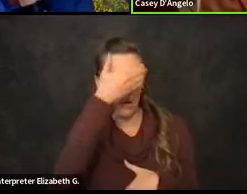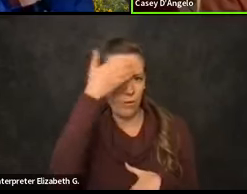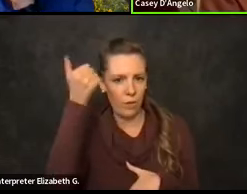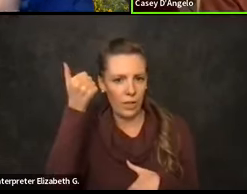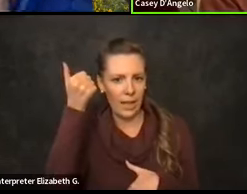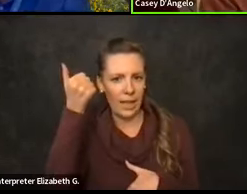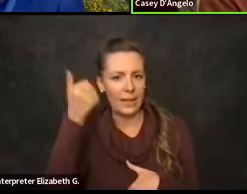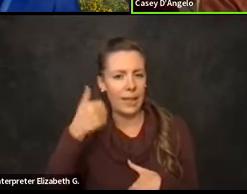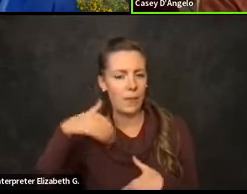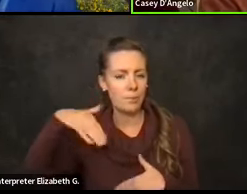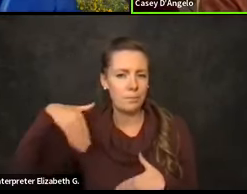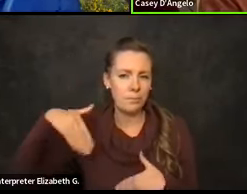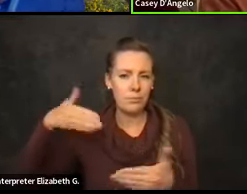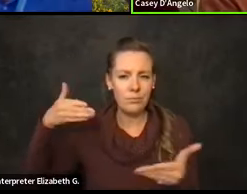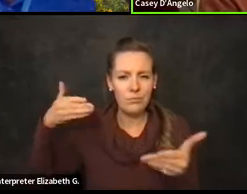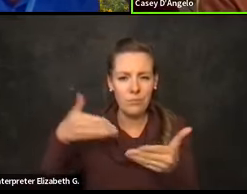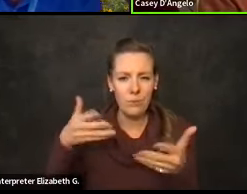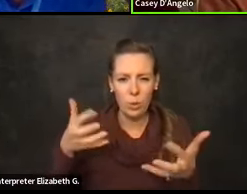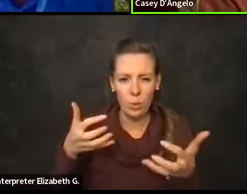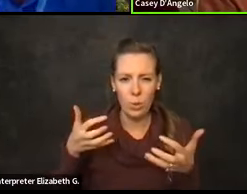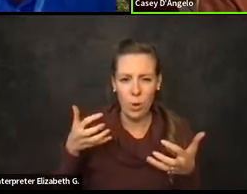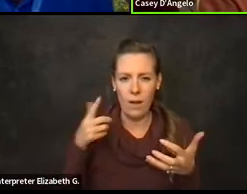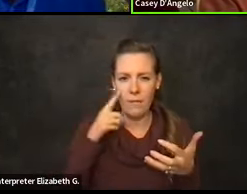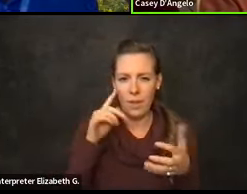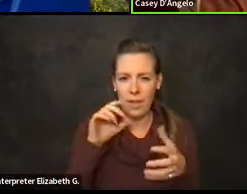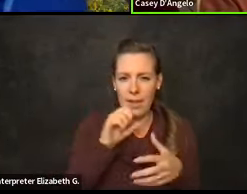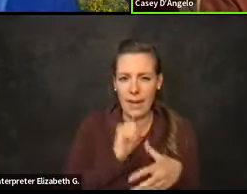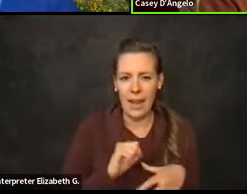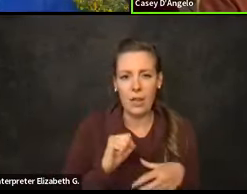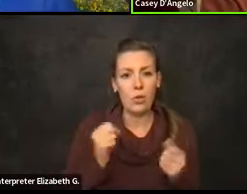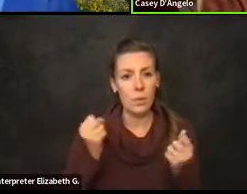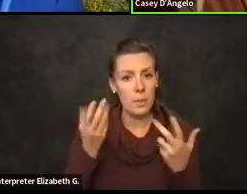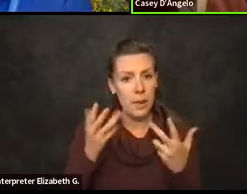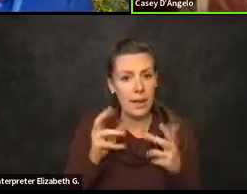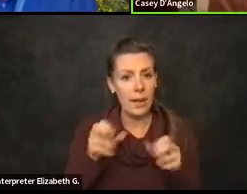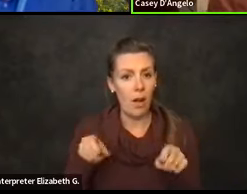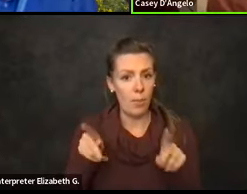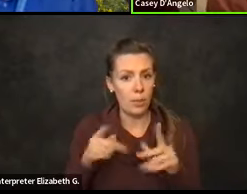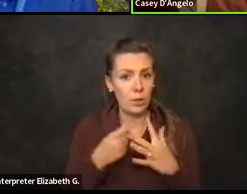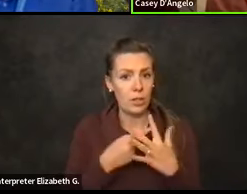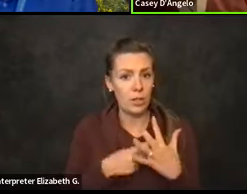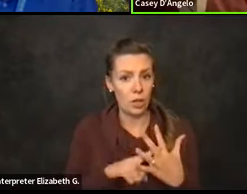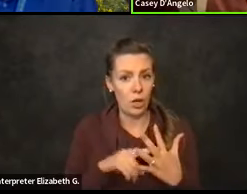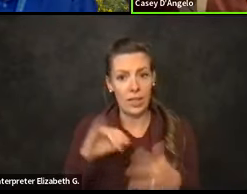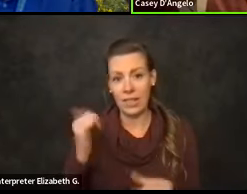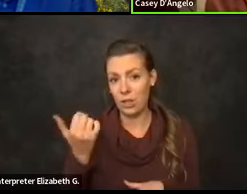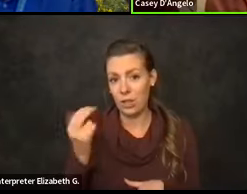quite where we want to be with that age range, so there'll be quite a few opportunities starting in January for that.